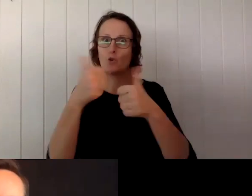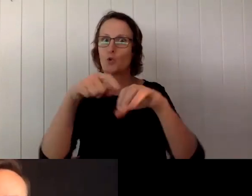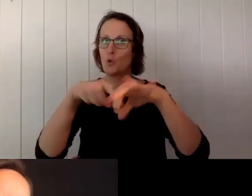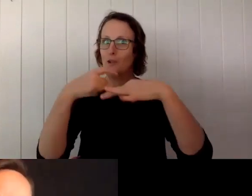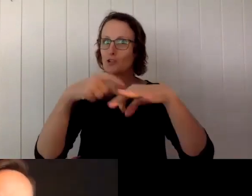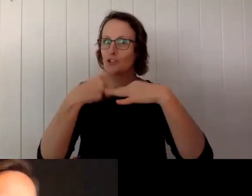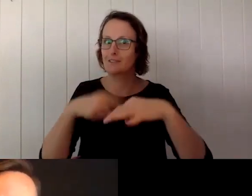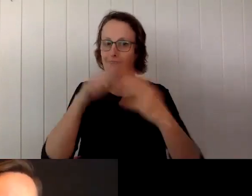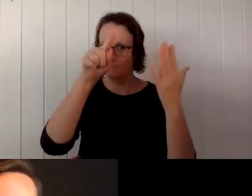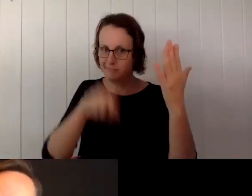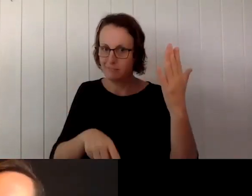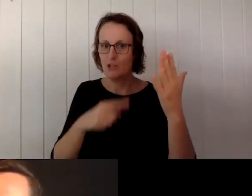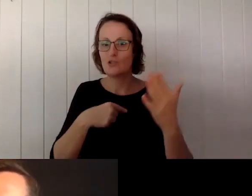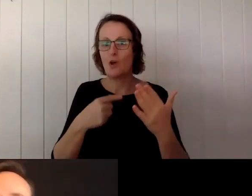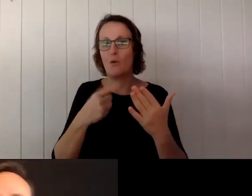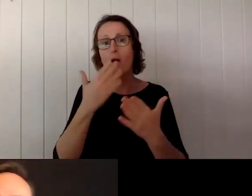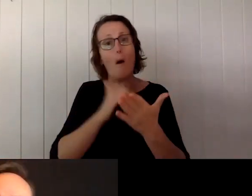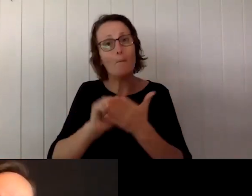from quite a few people. Again, everyone, apologies if we can't get